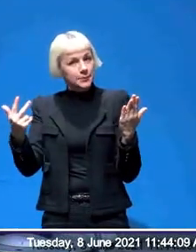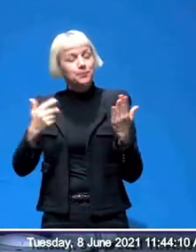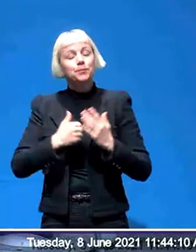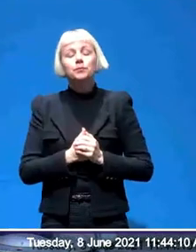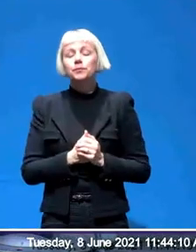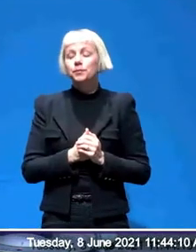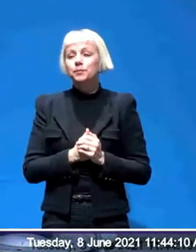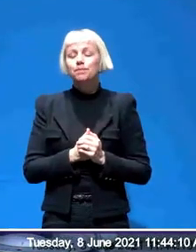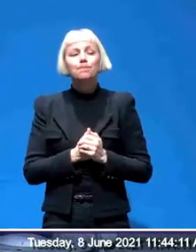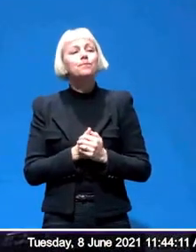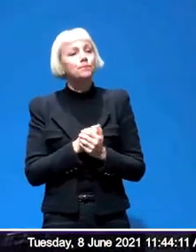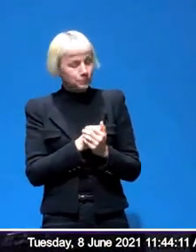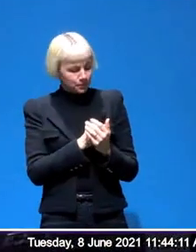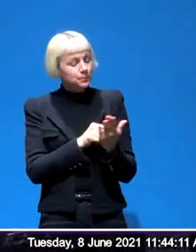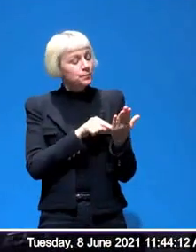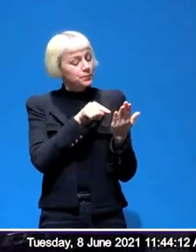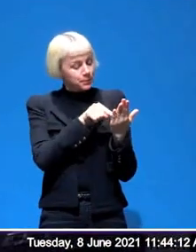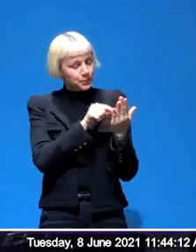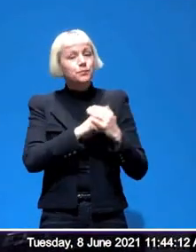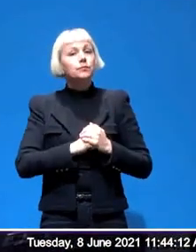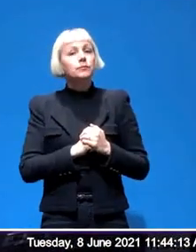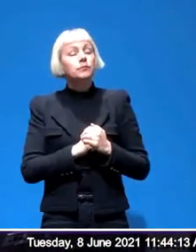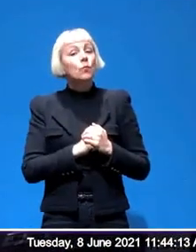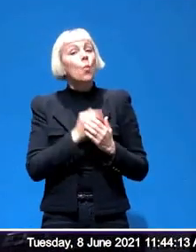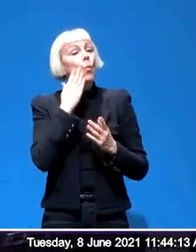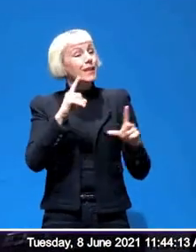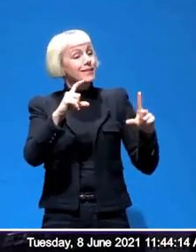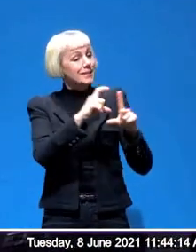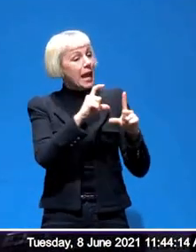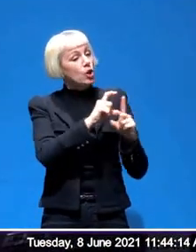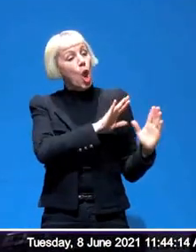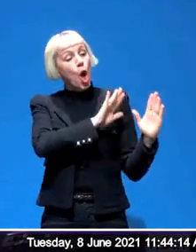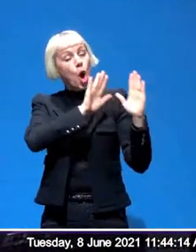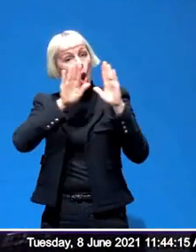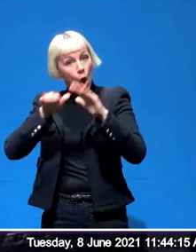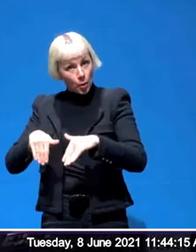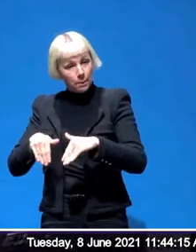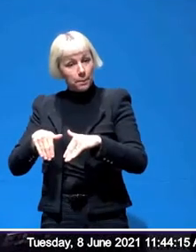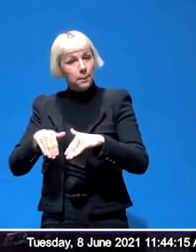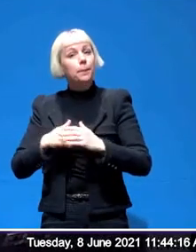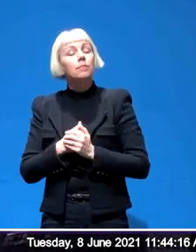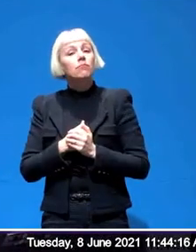During the first few weeks after Daniel moved home in February 2019, he didn't settle at night